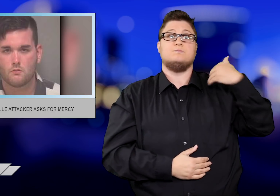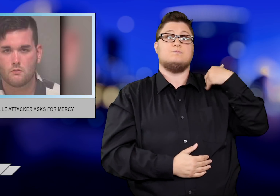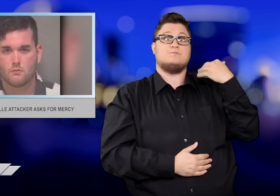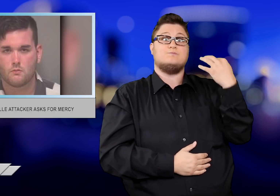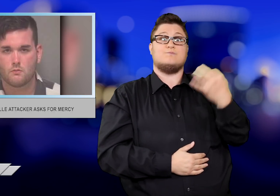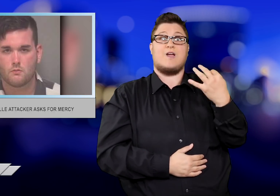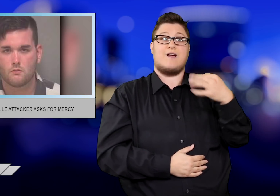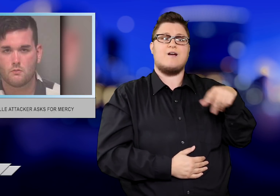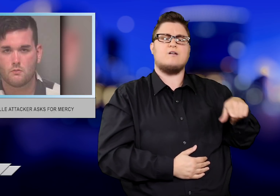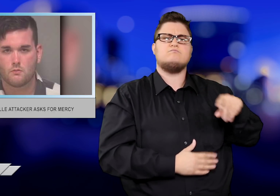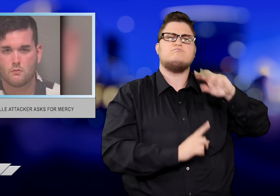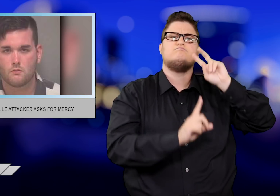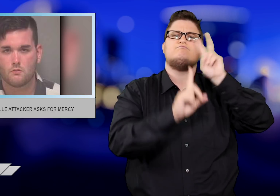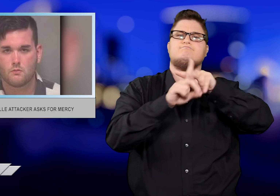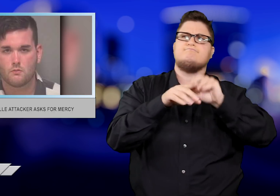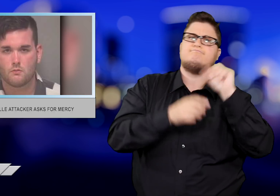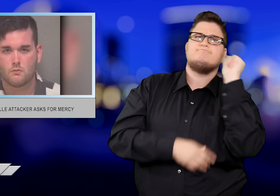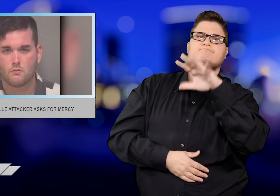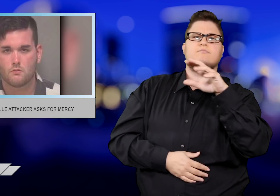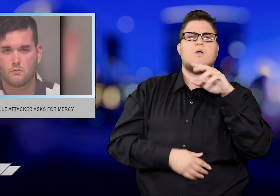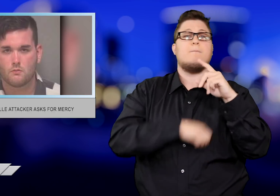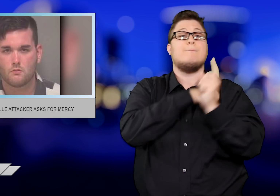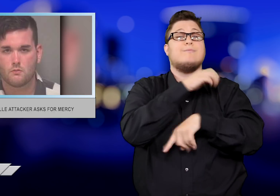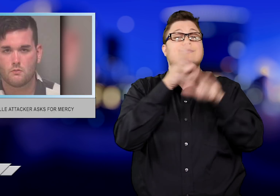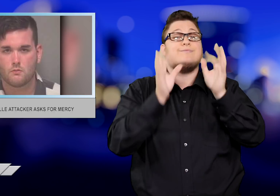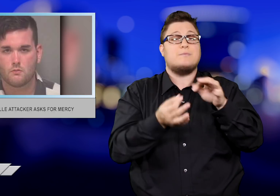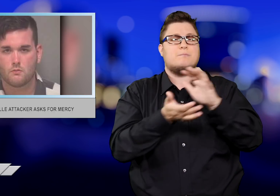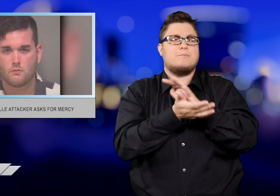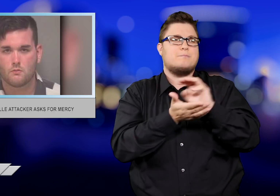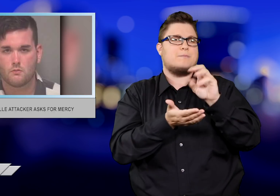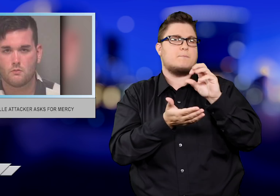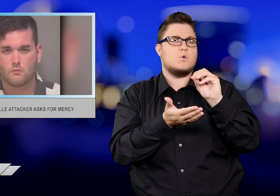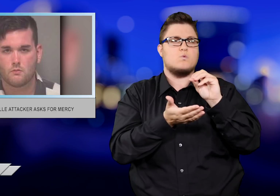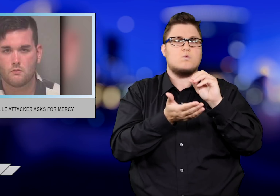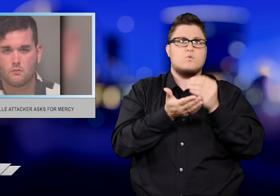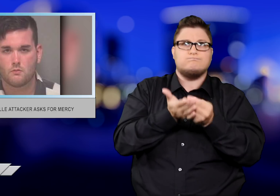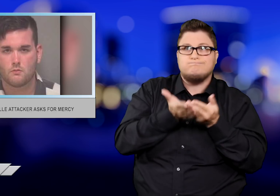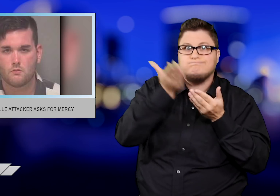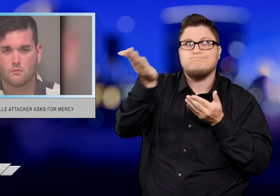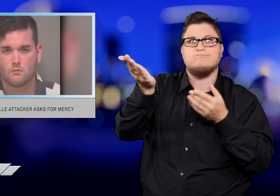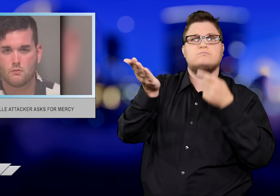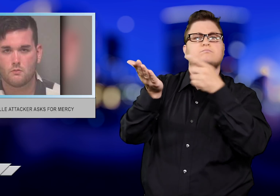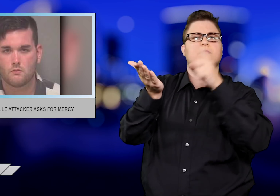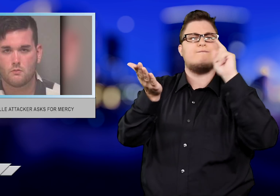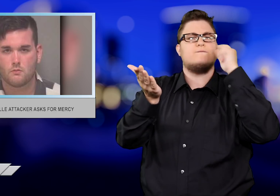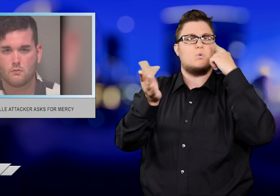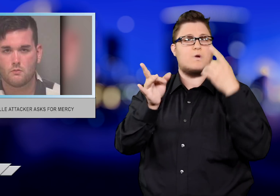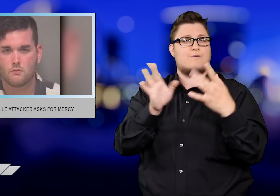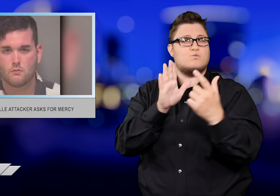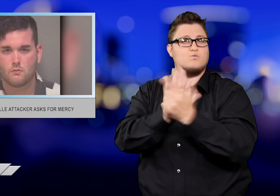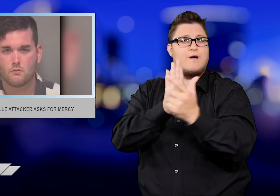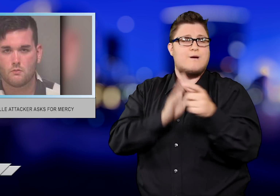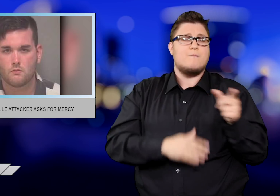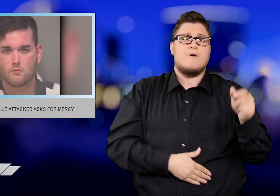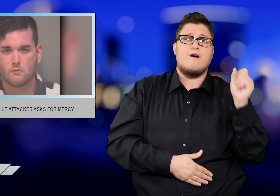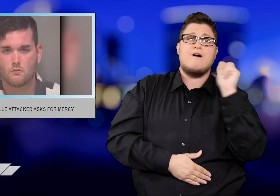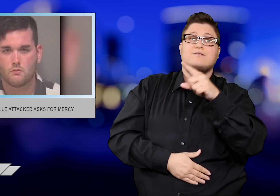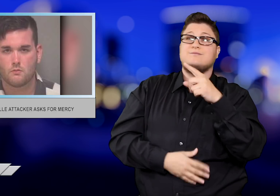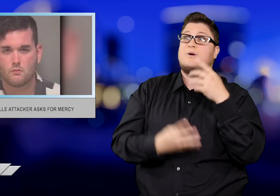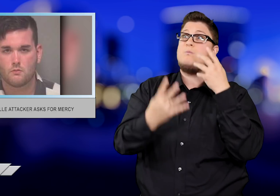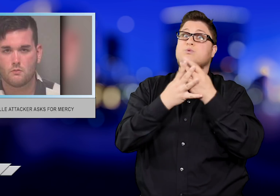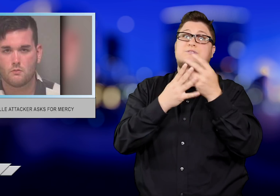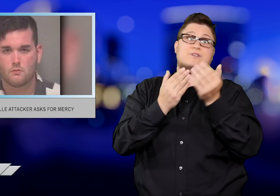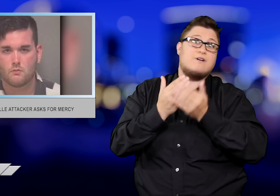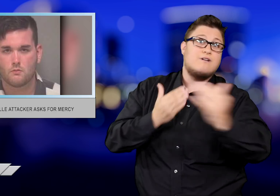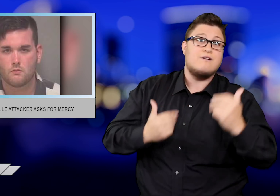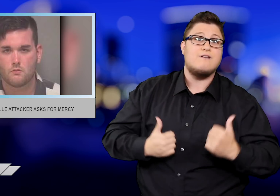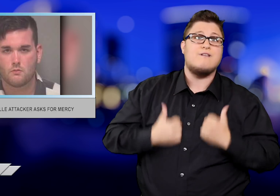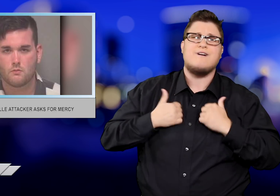Last Friday Fields filed a sentencing memo for his federal hate crimes case asking for